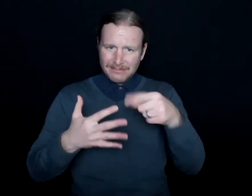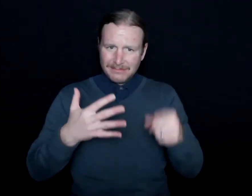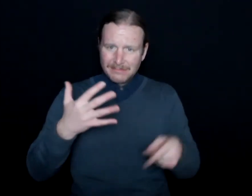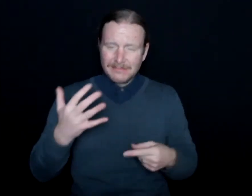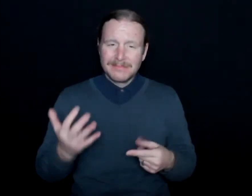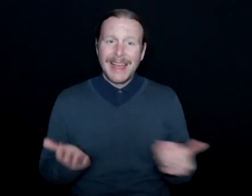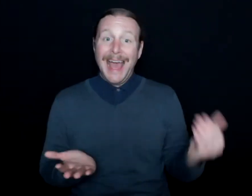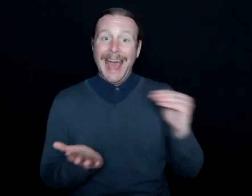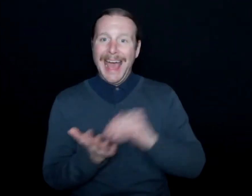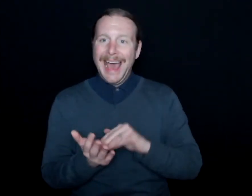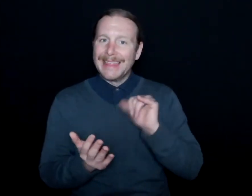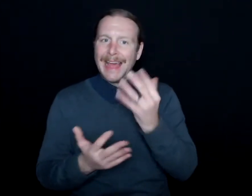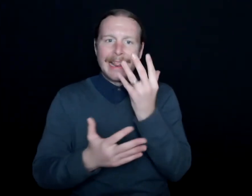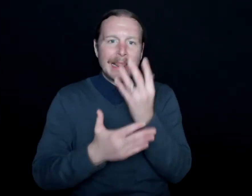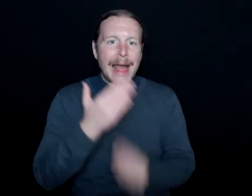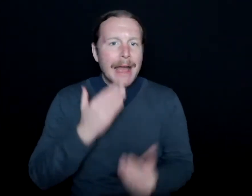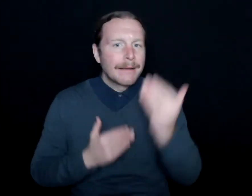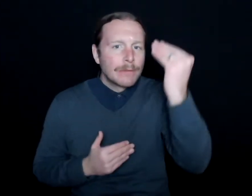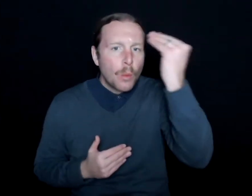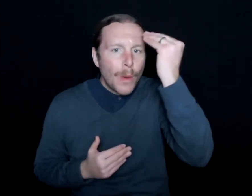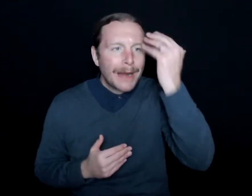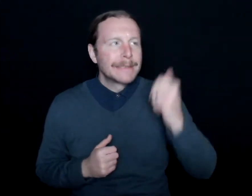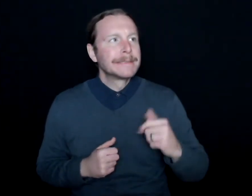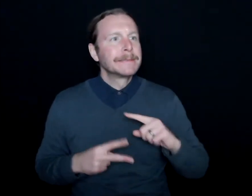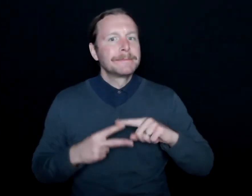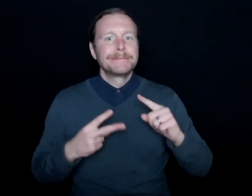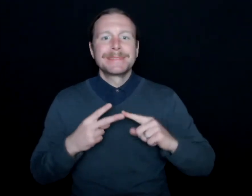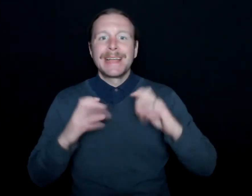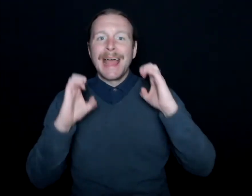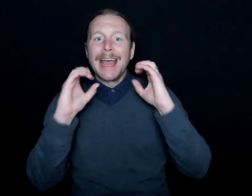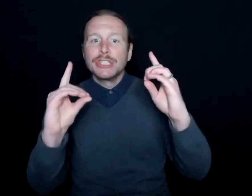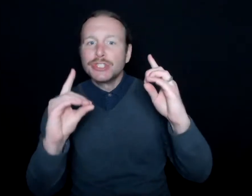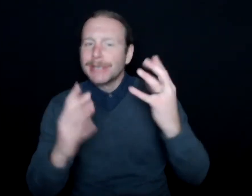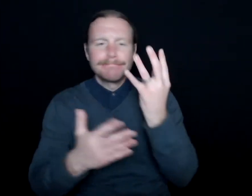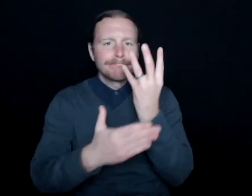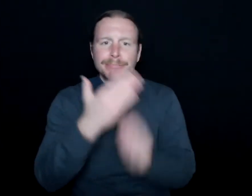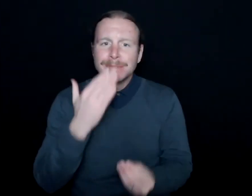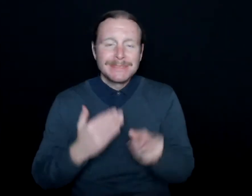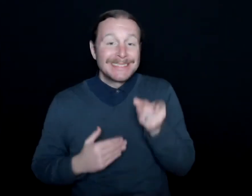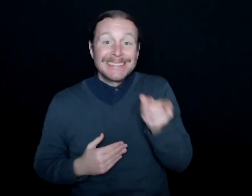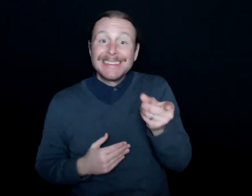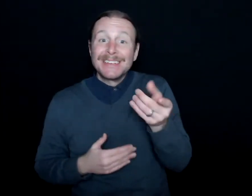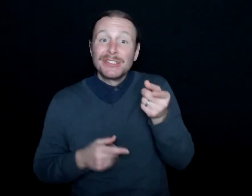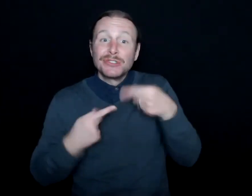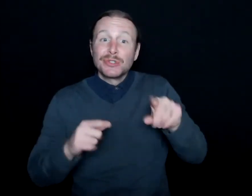again, that lack of awareness, the education-- it just wasn't there.